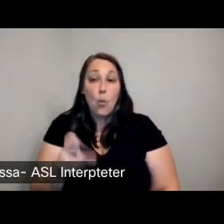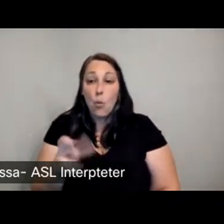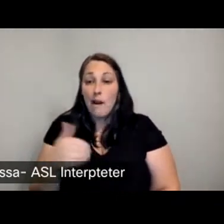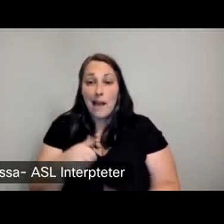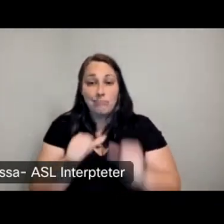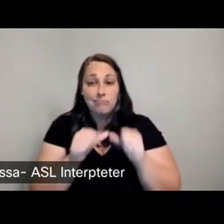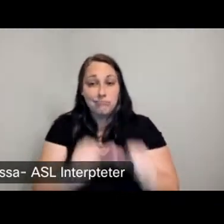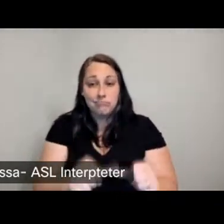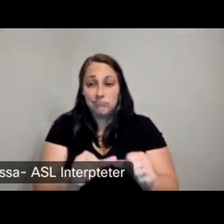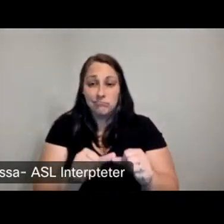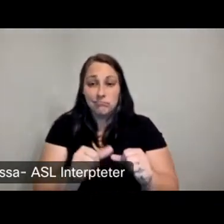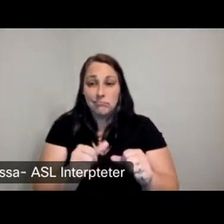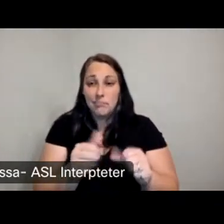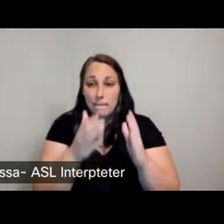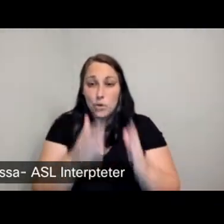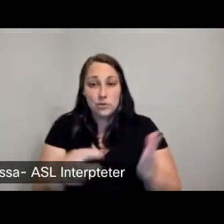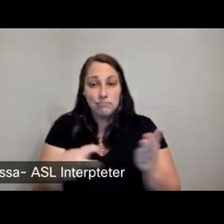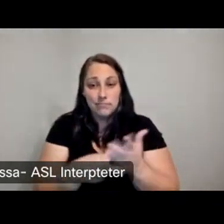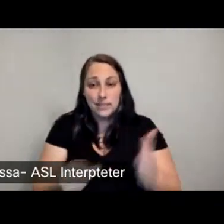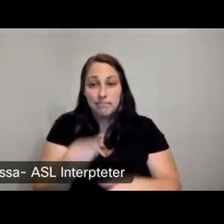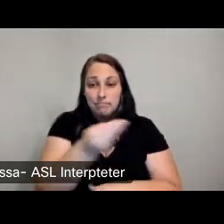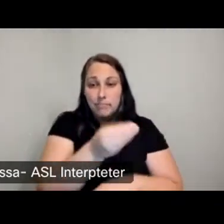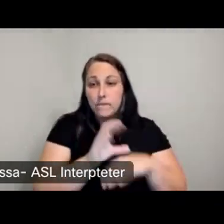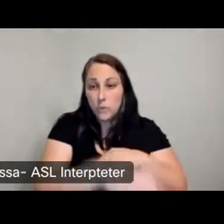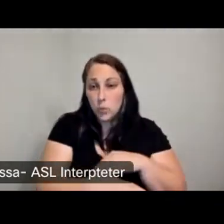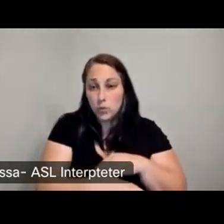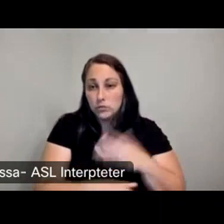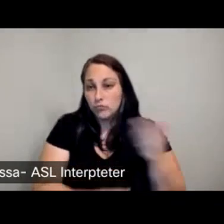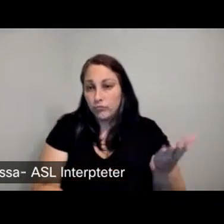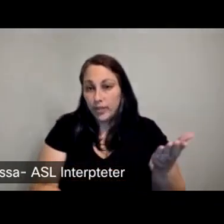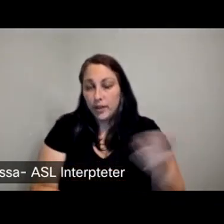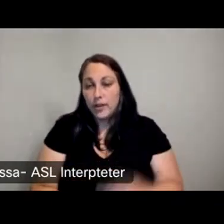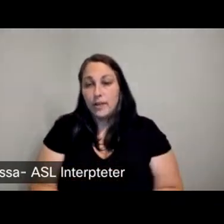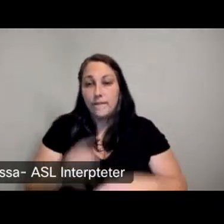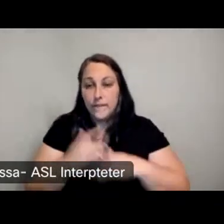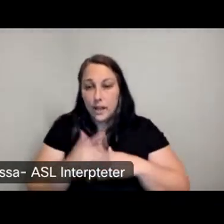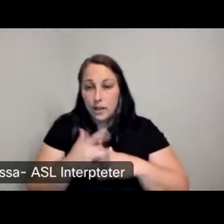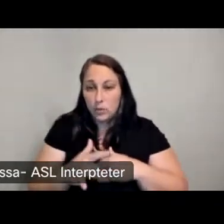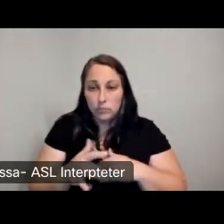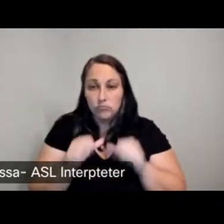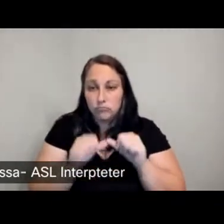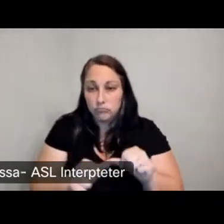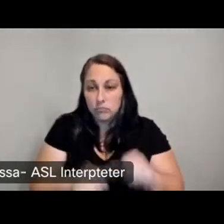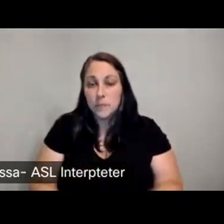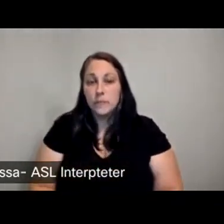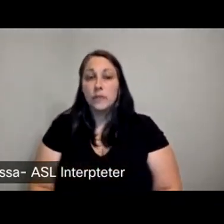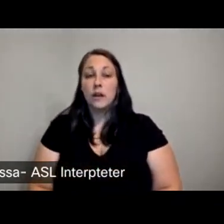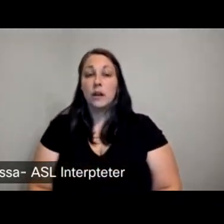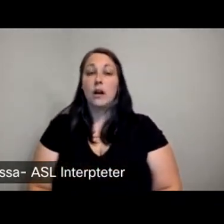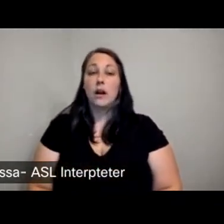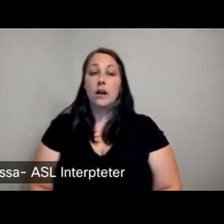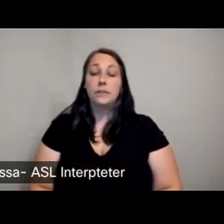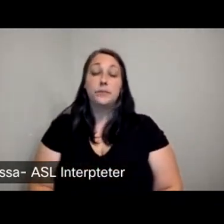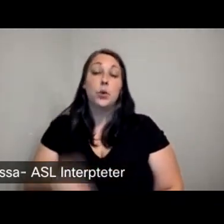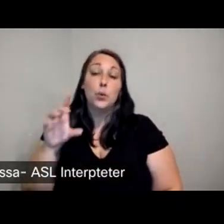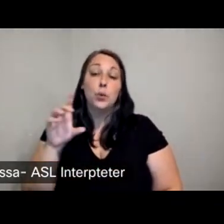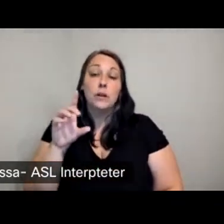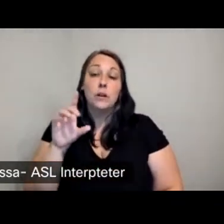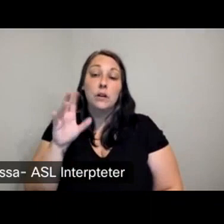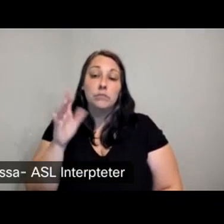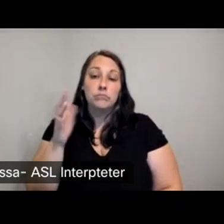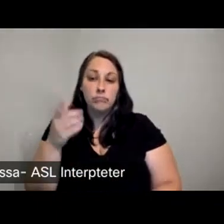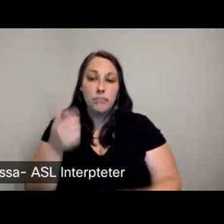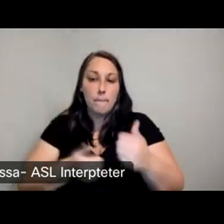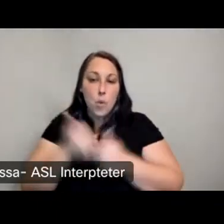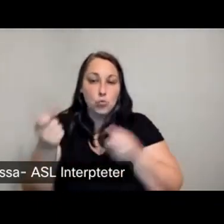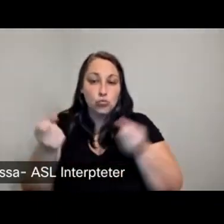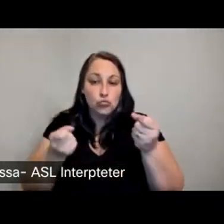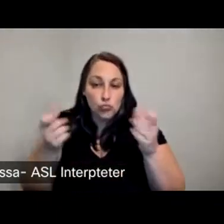uh for ticketing um DDOT um I I think what I hear mostly from from operators we've heard is really